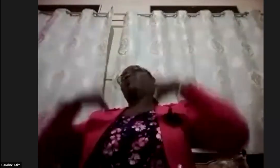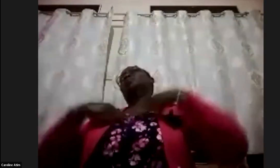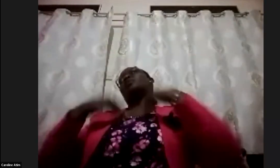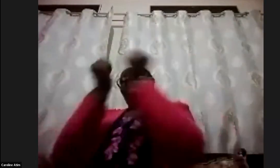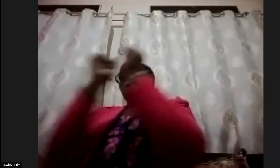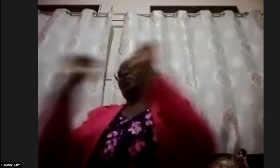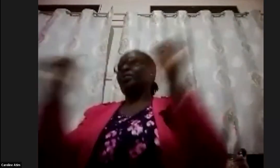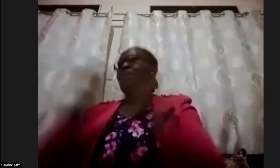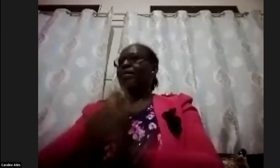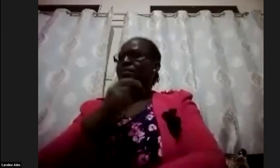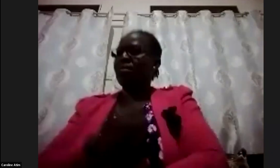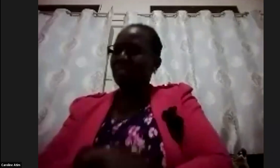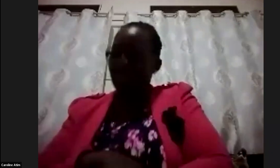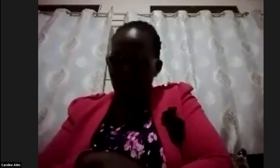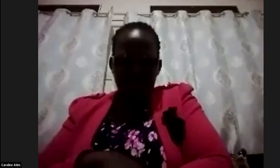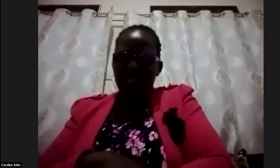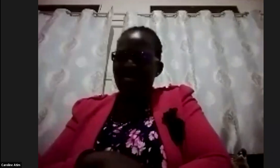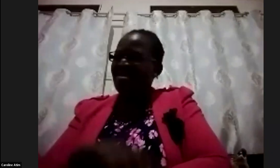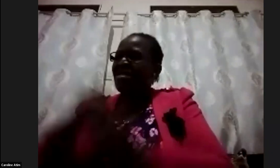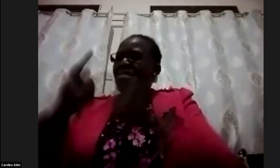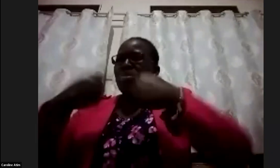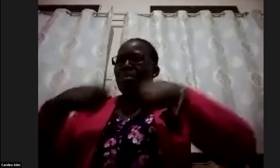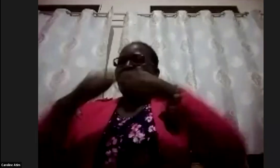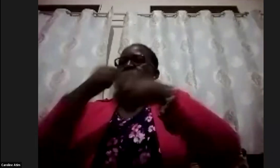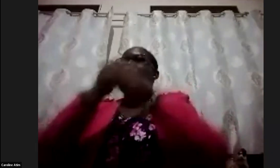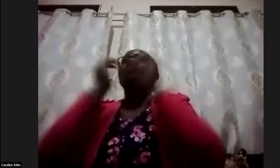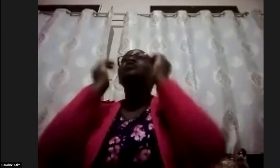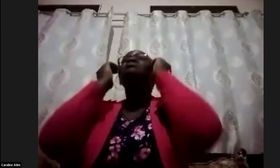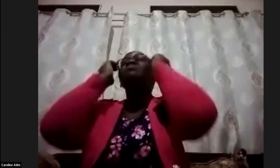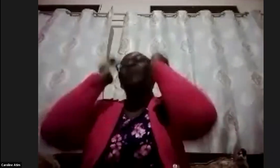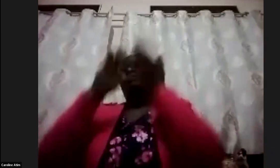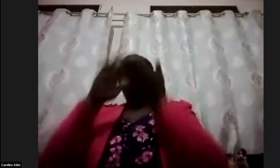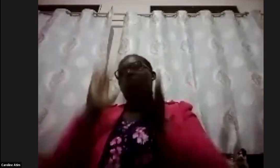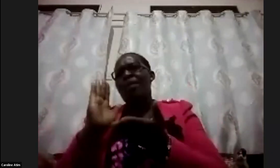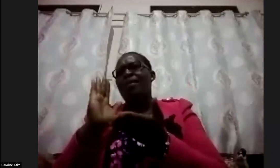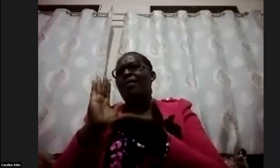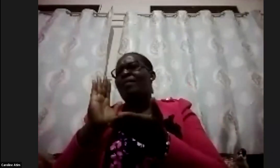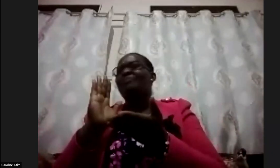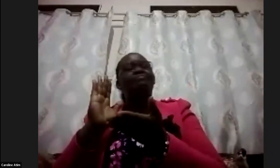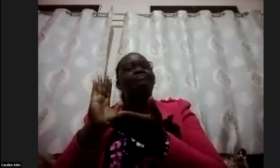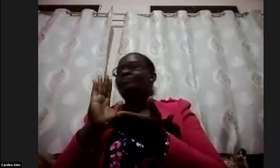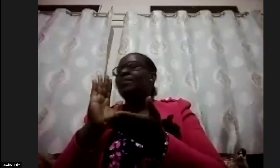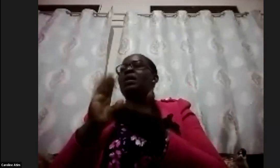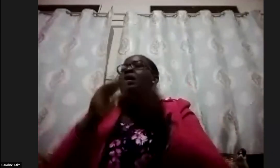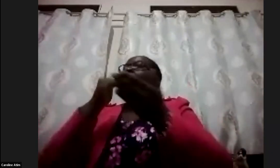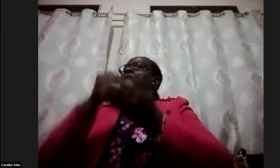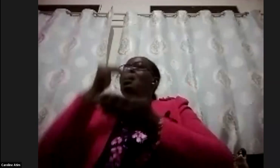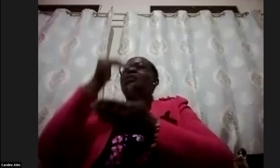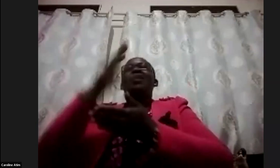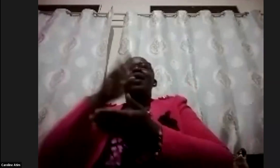pick up and were to stand as their witness. That is how we